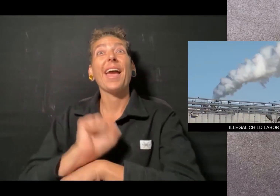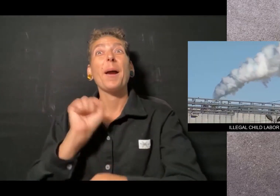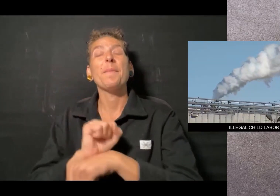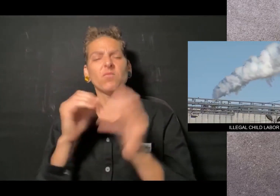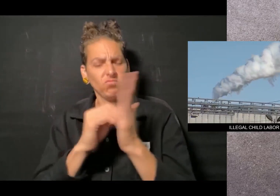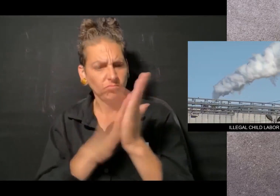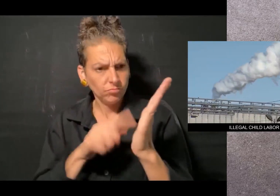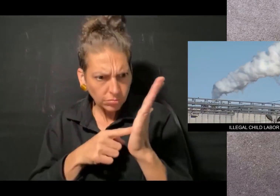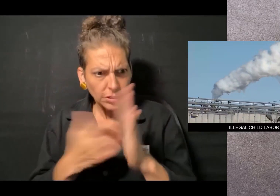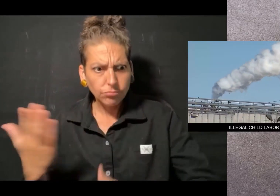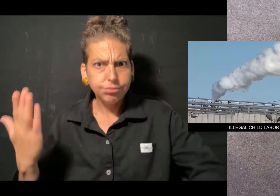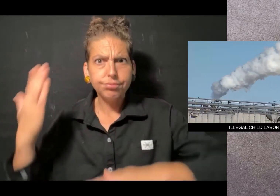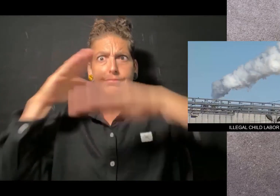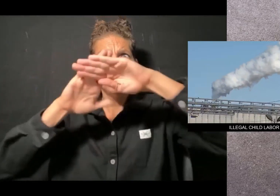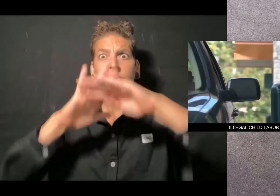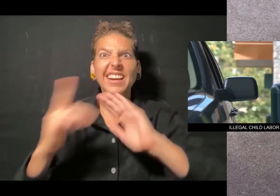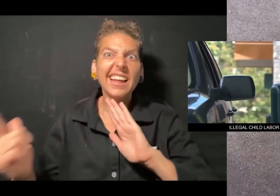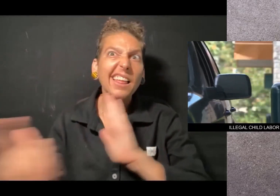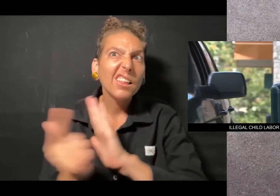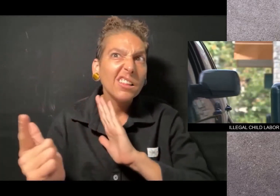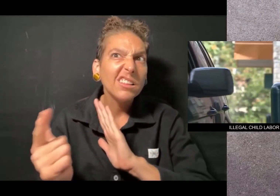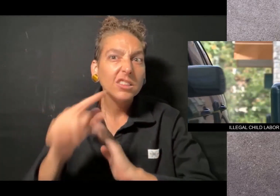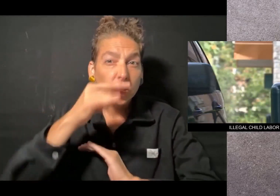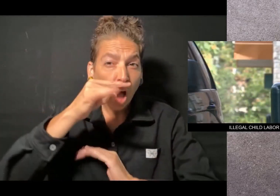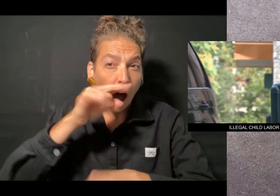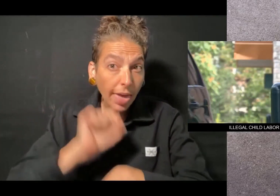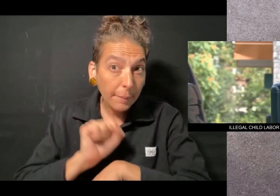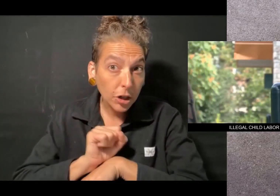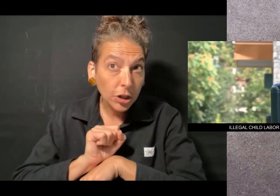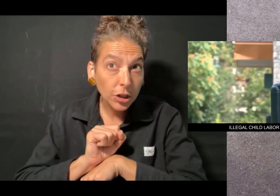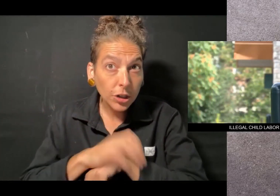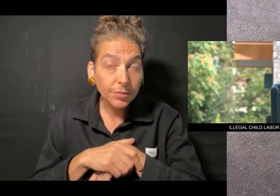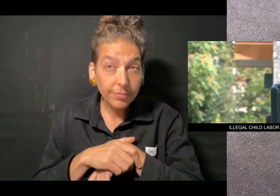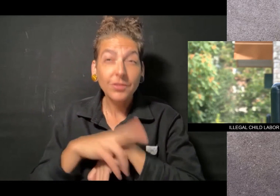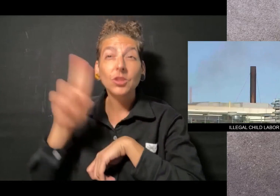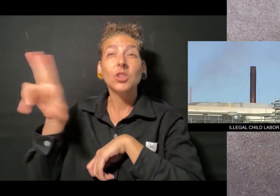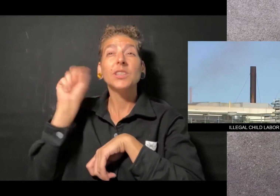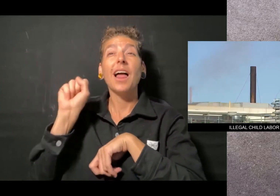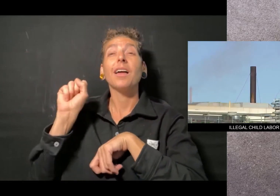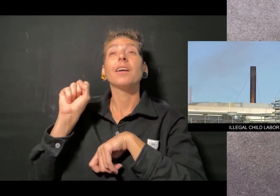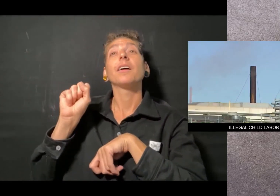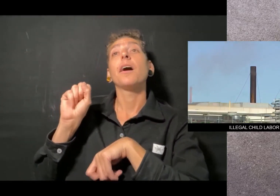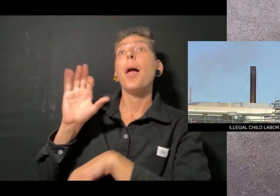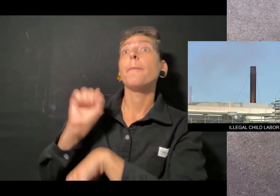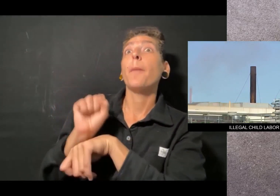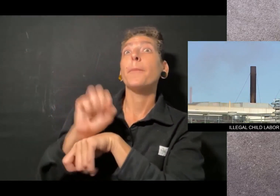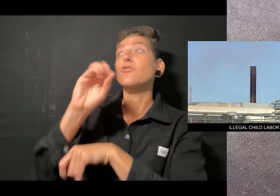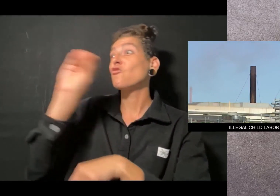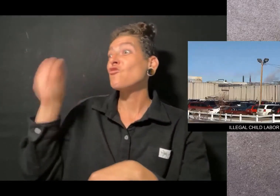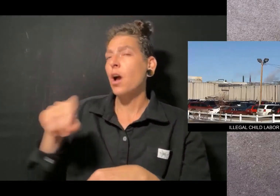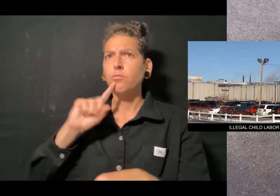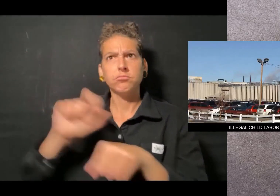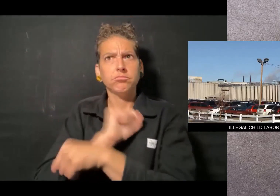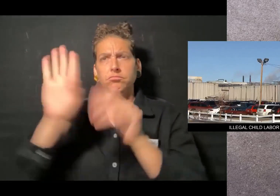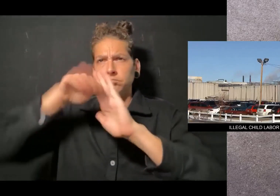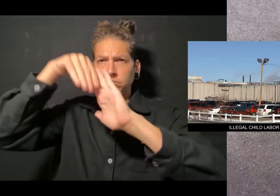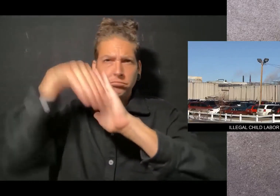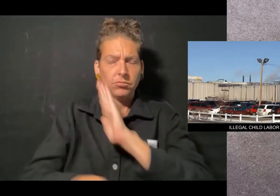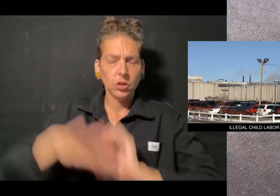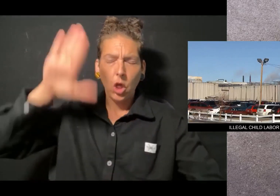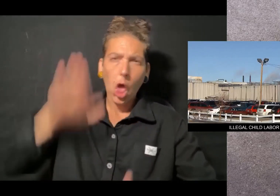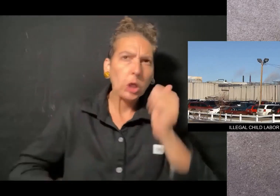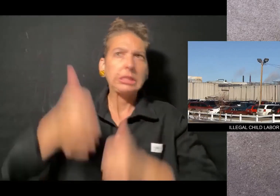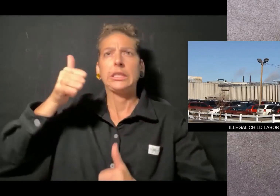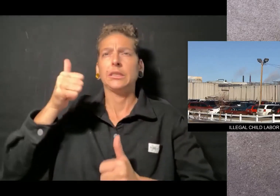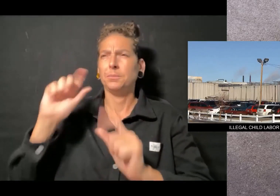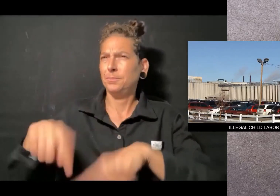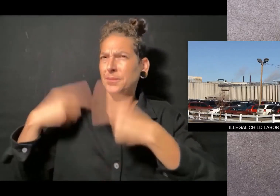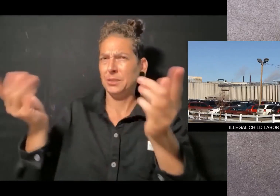the US Labor Department is reporting an increase in illegal child labor the US unemployment